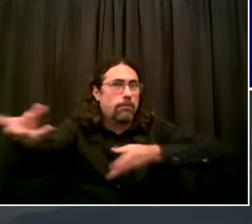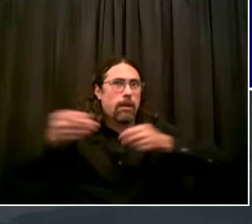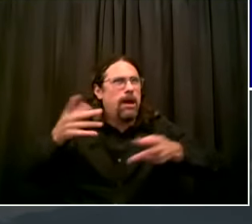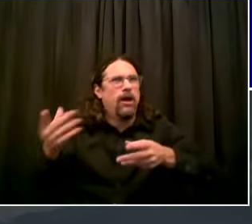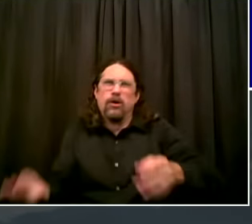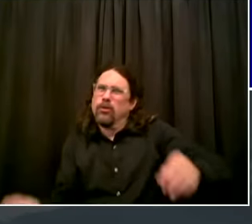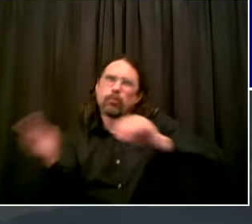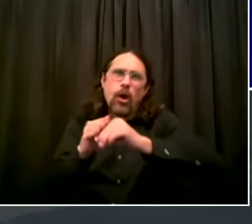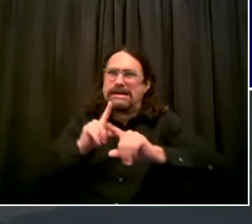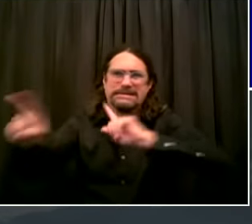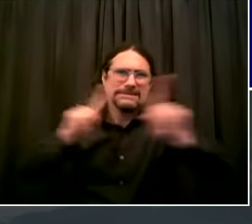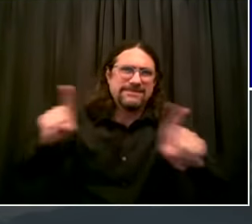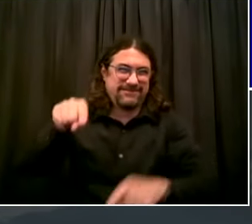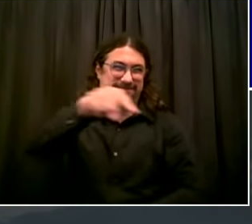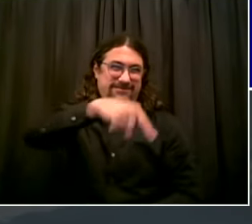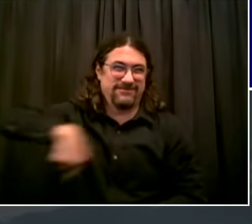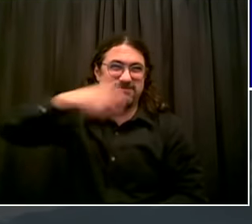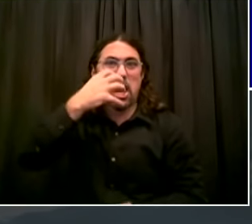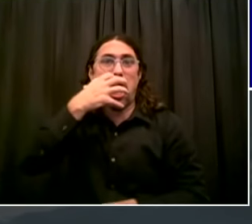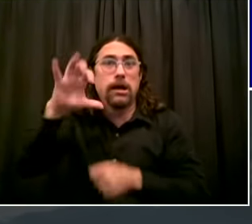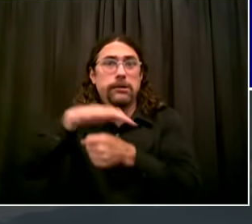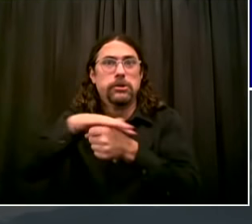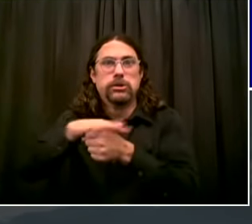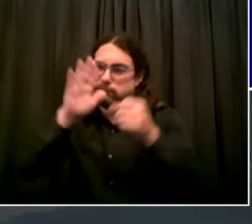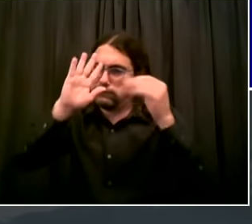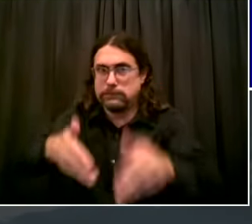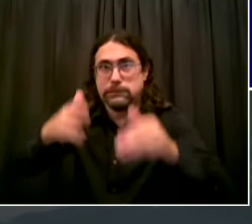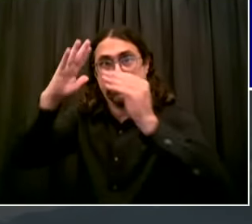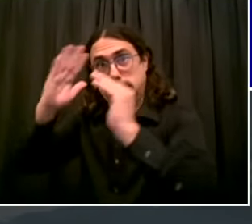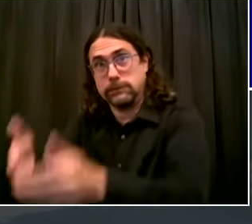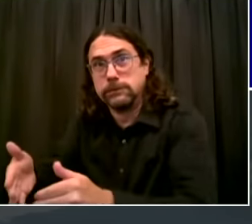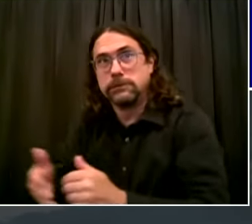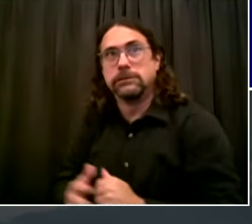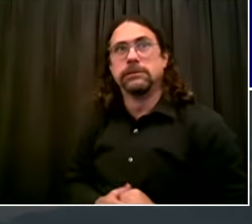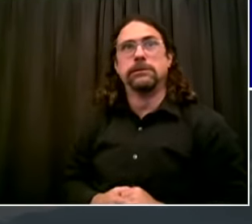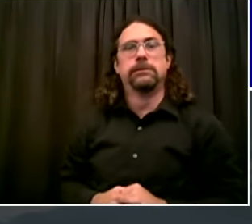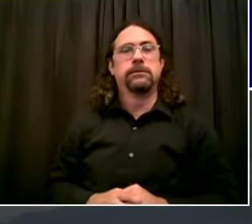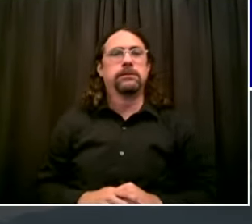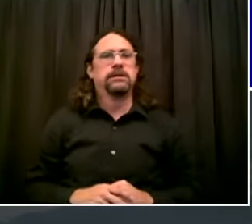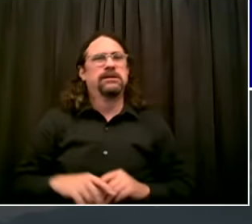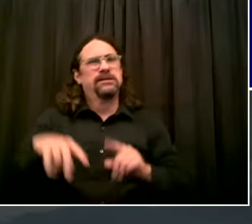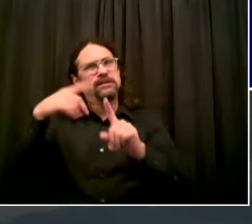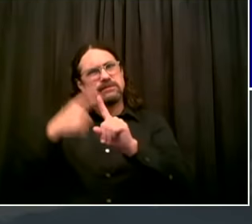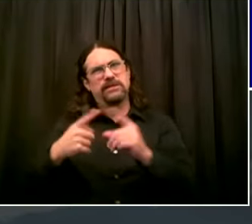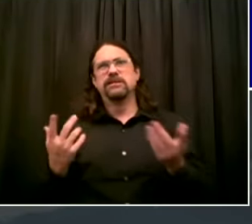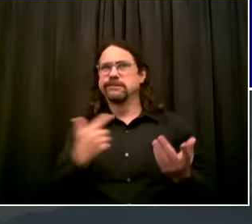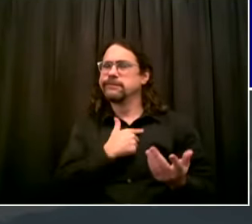PICTURE OF WHAT IS HAPPENING IN THE CITY. THE MORE TESTING THAT HAPPENS THE CLEARER PICTURE